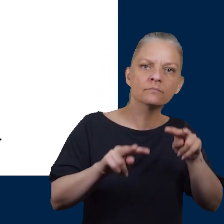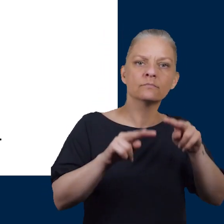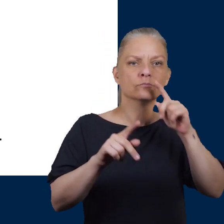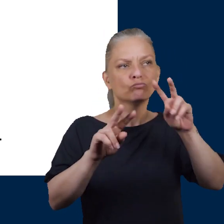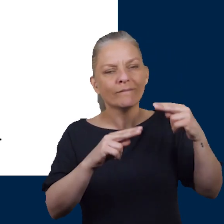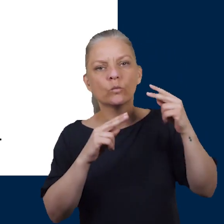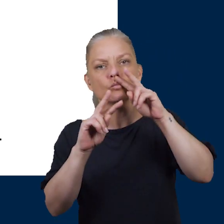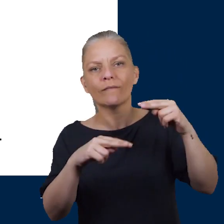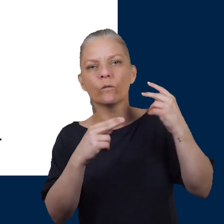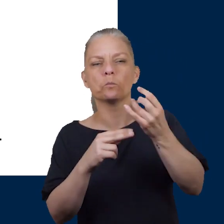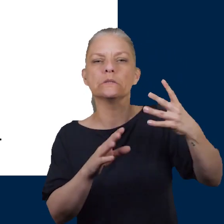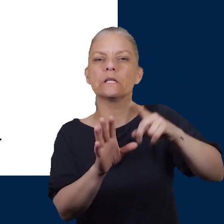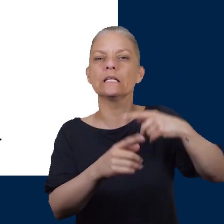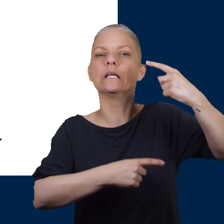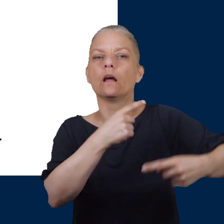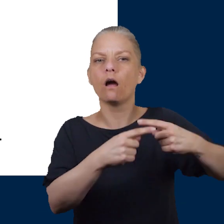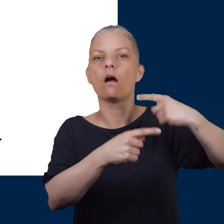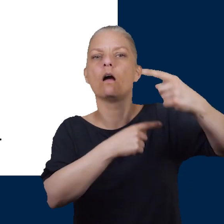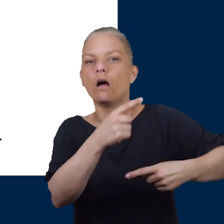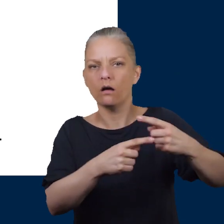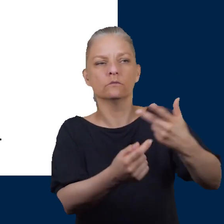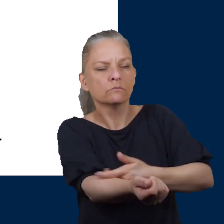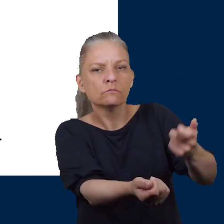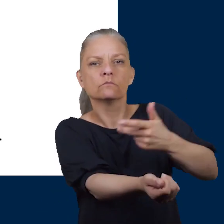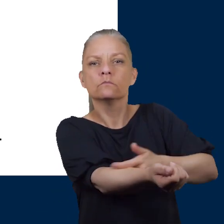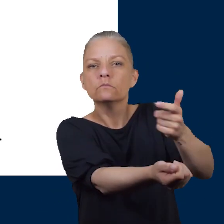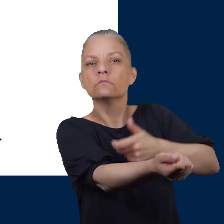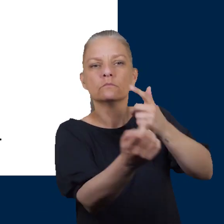taken to check your blood glucose and cholesterol levels and have your blood pressure checked.